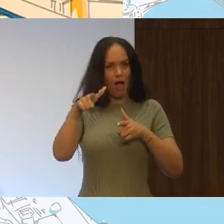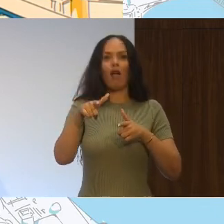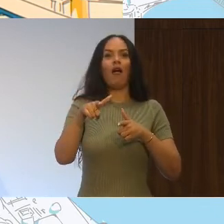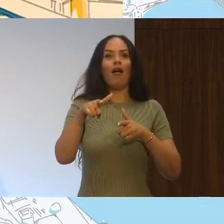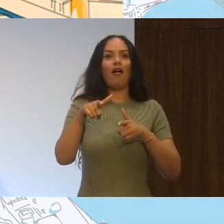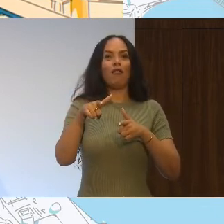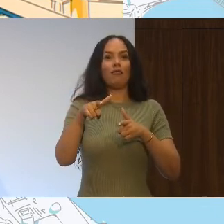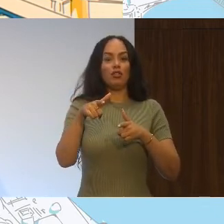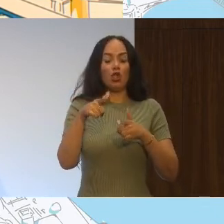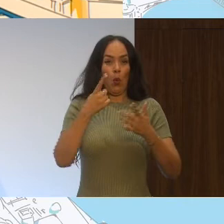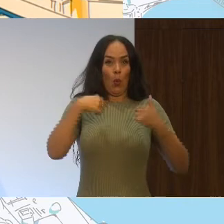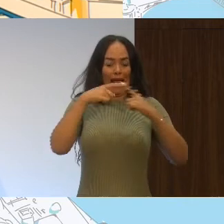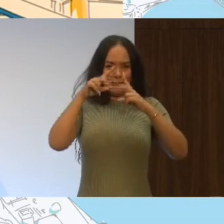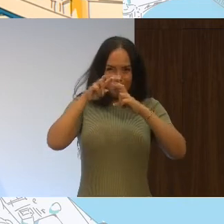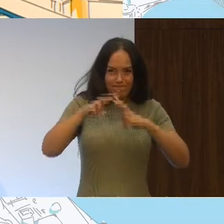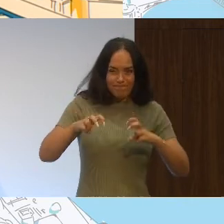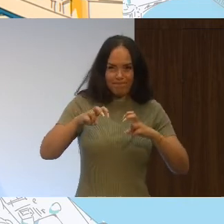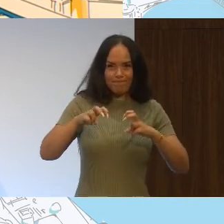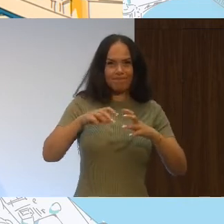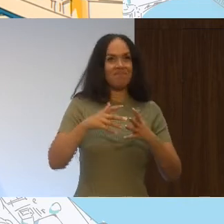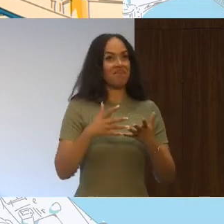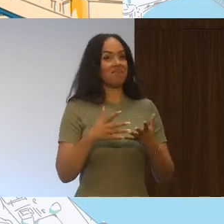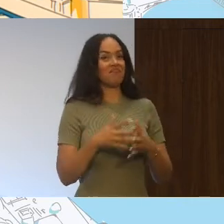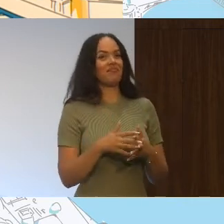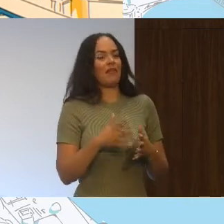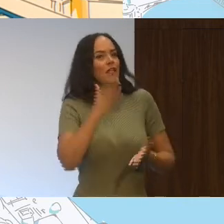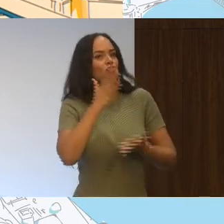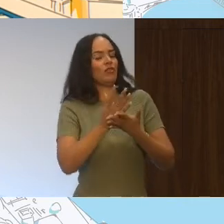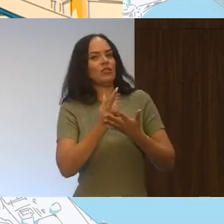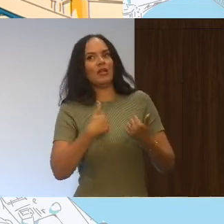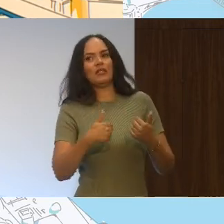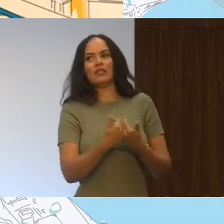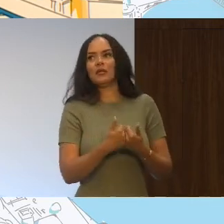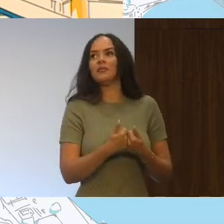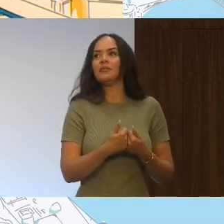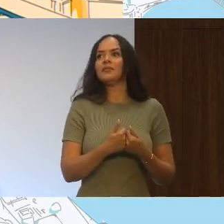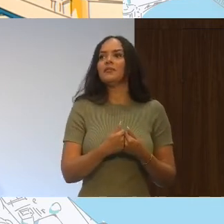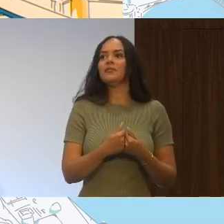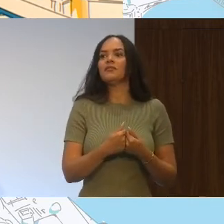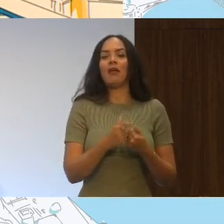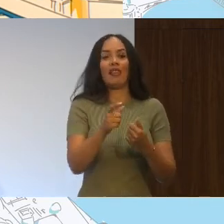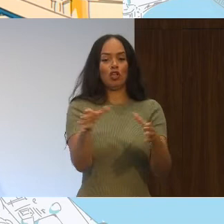They see that as a group, you're willing to help yourselves,